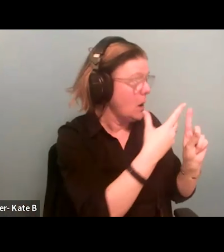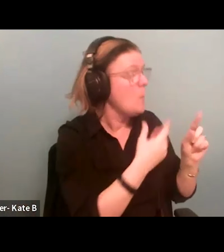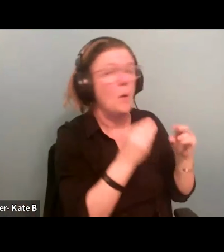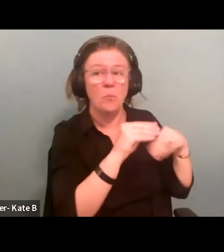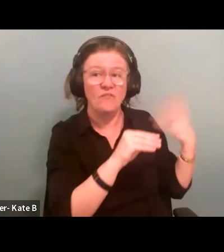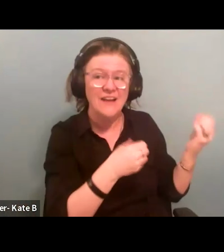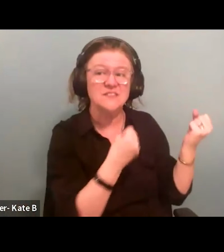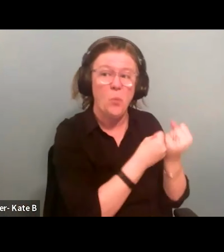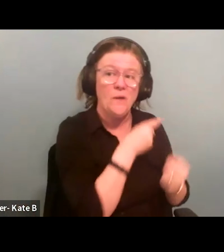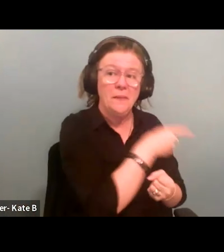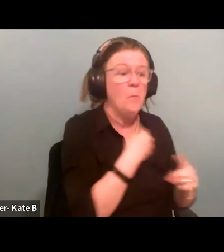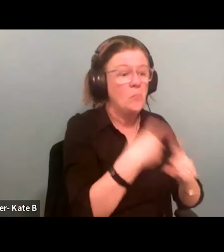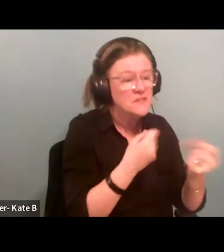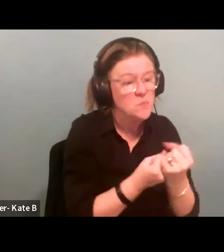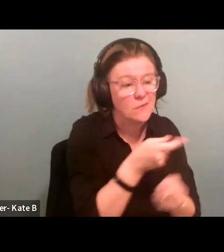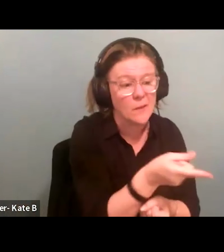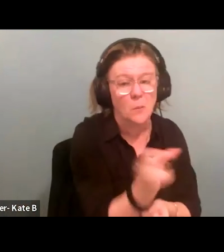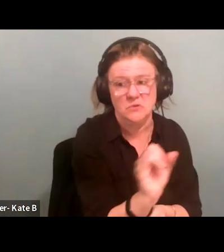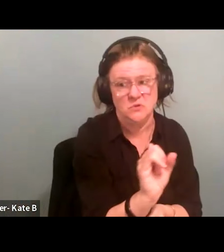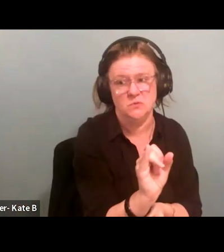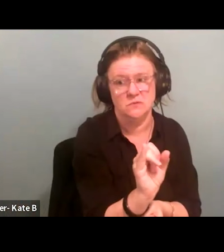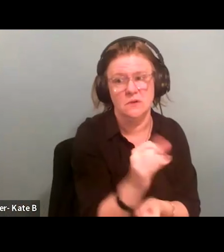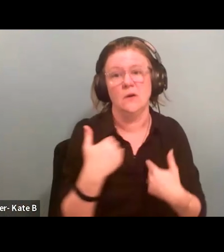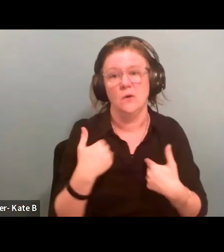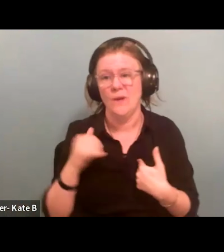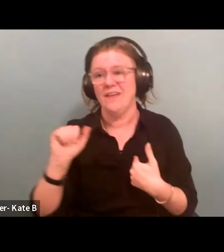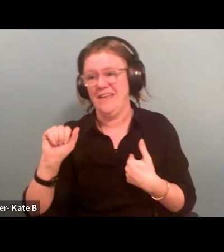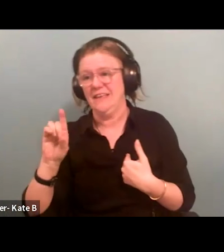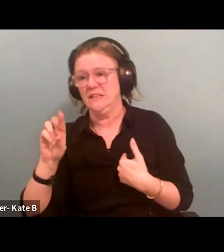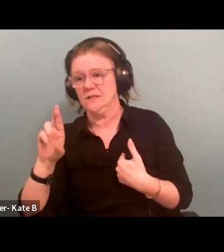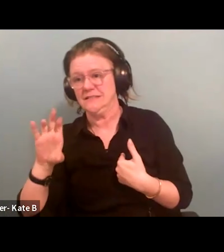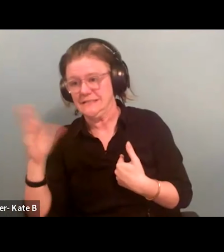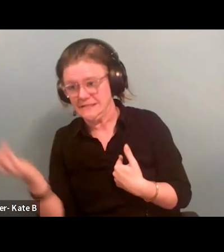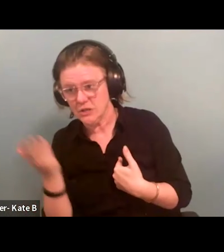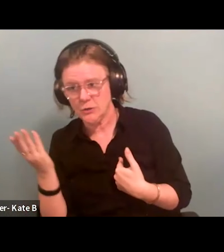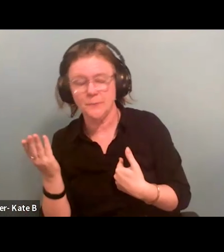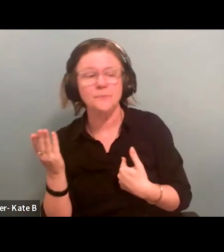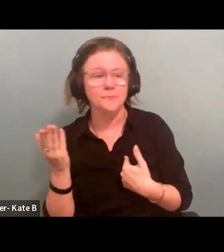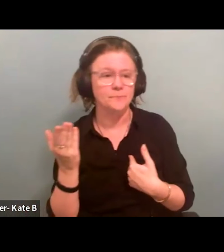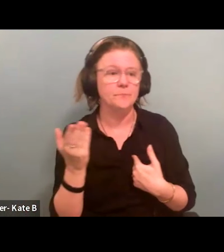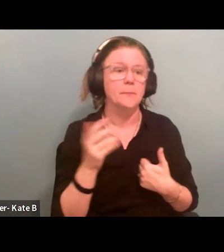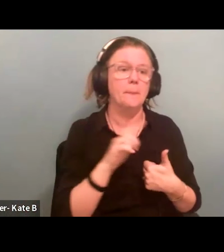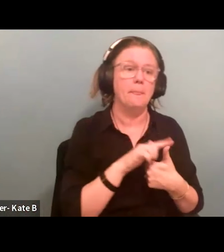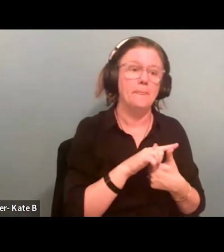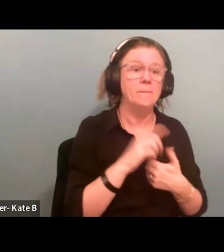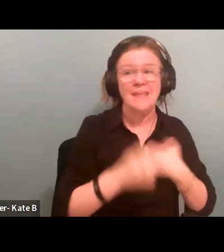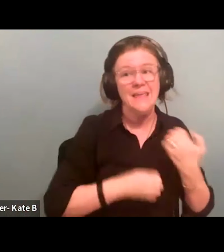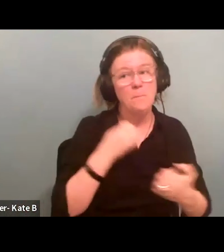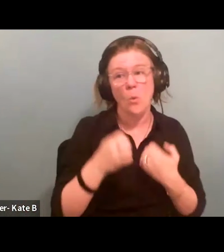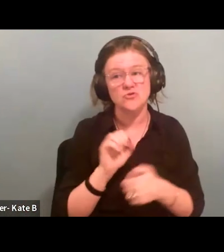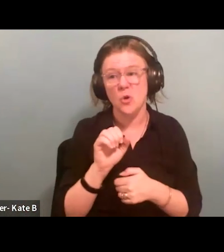like I said, throughout the community through aging and disabilities resources. So physical abuse. There's emotional abuse.